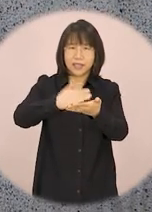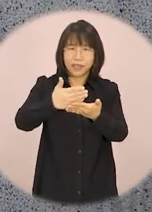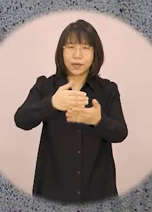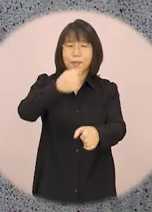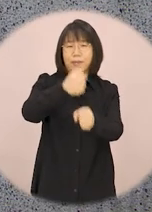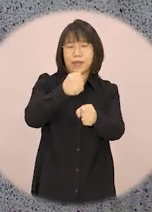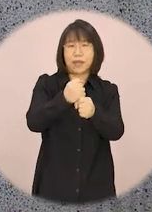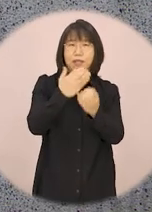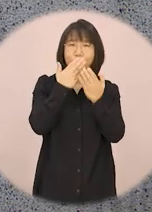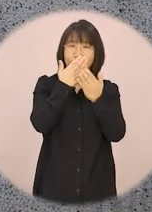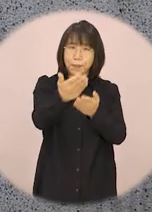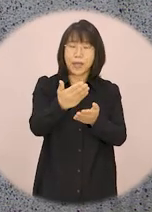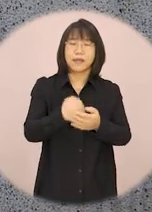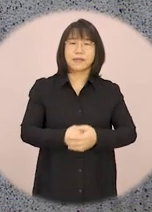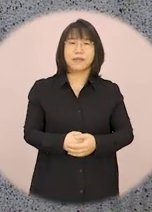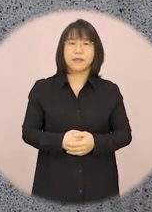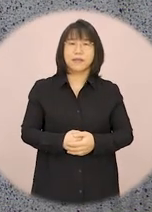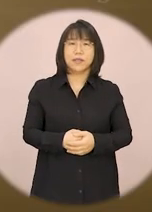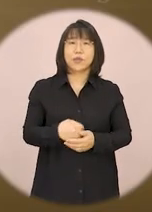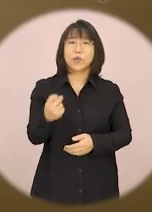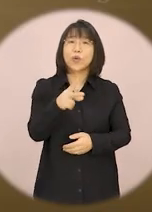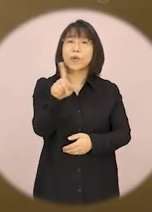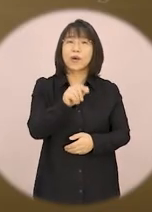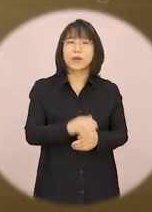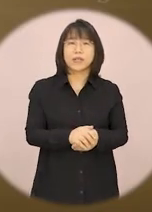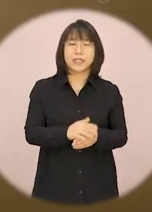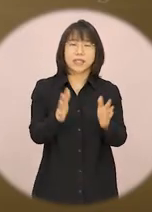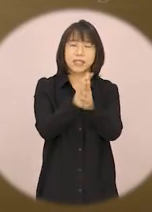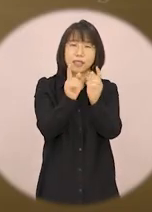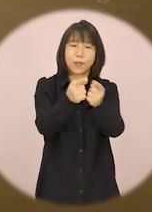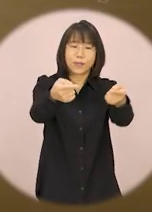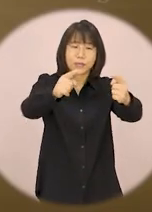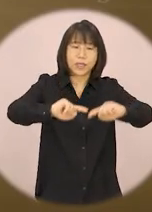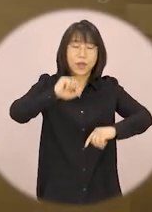Also, for those who are unable to visit the viewing area in person due to covid-19,